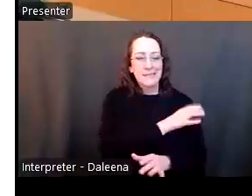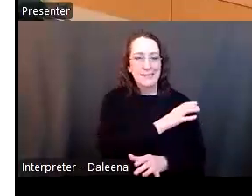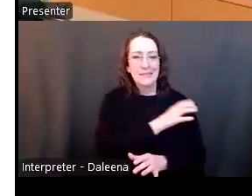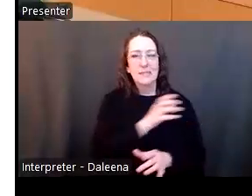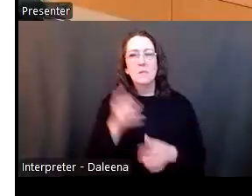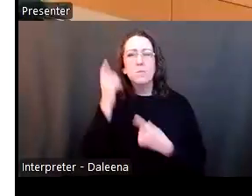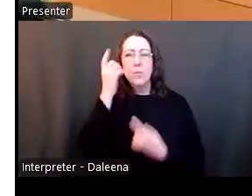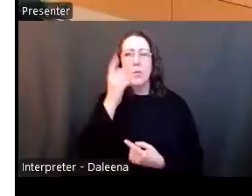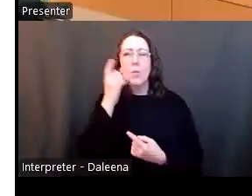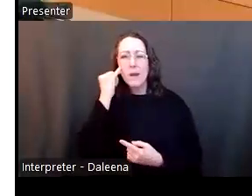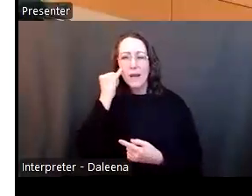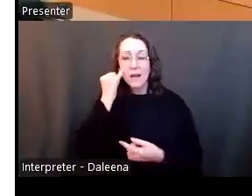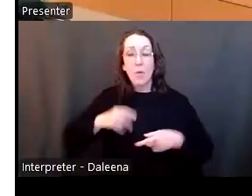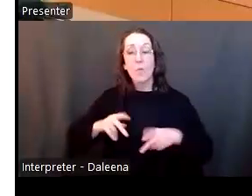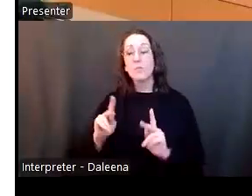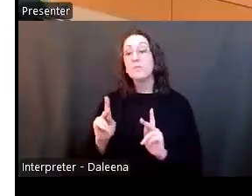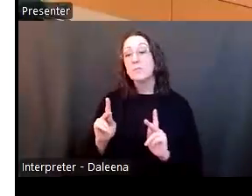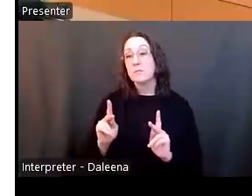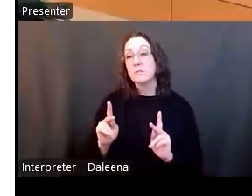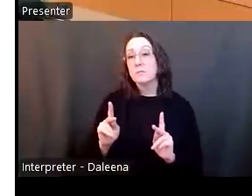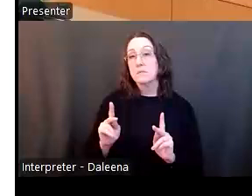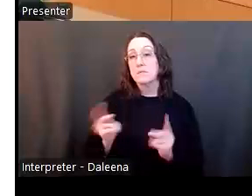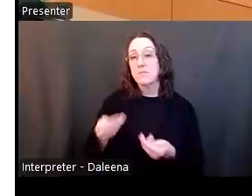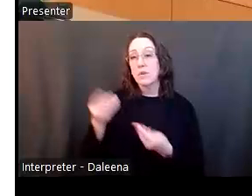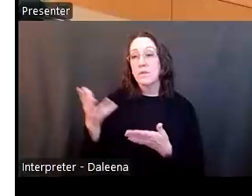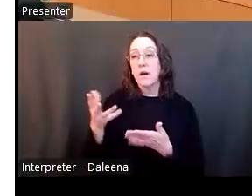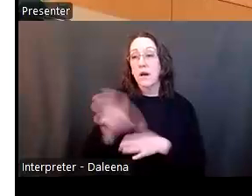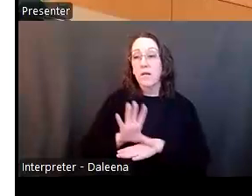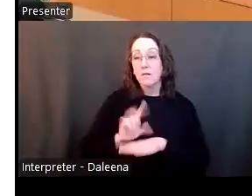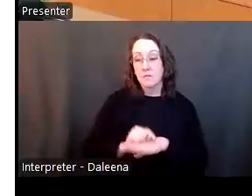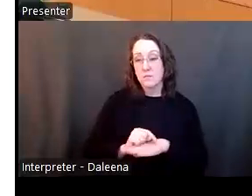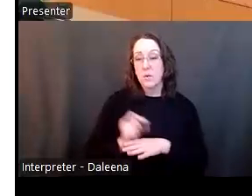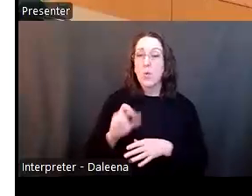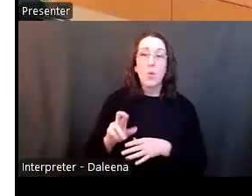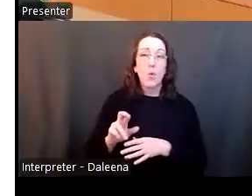ing if there's an opportunity to provide consultation or maybe adopt those patients